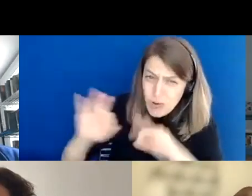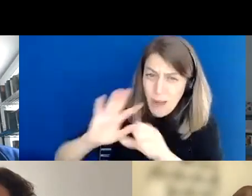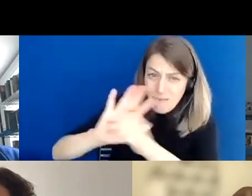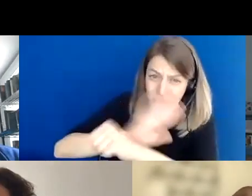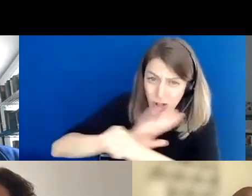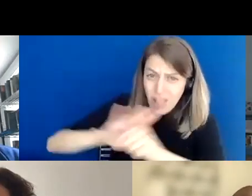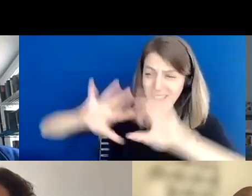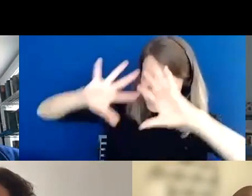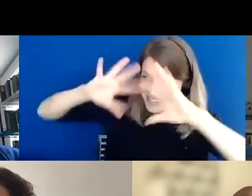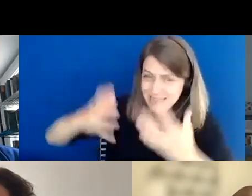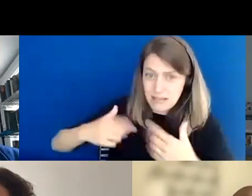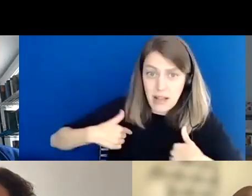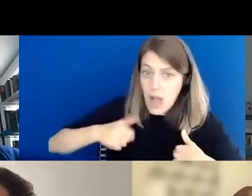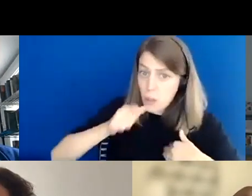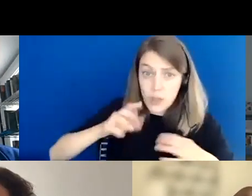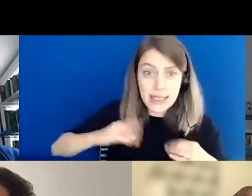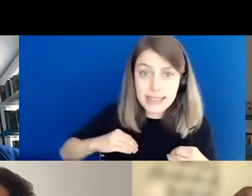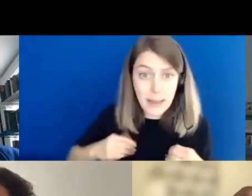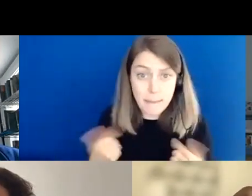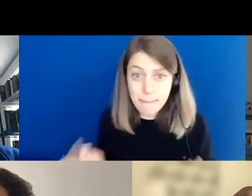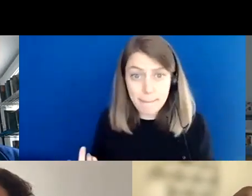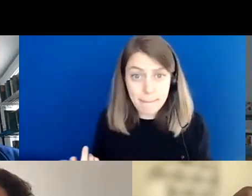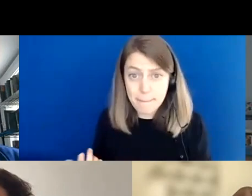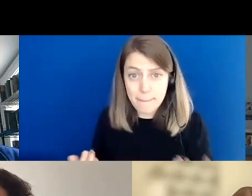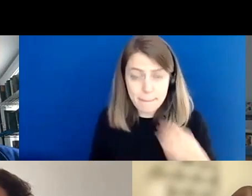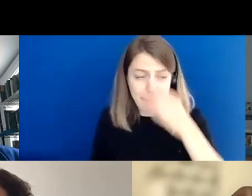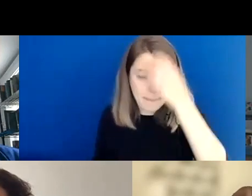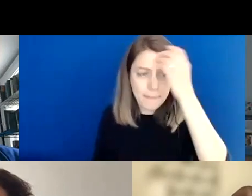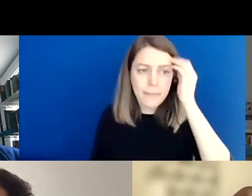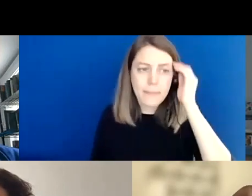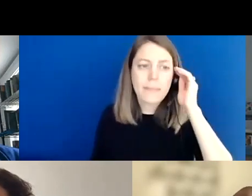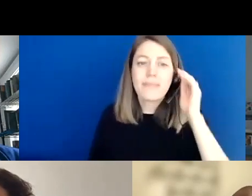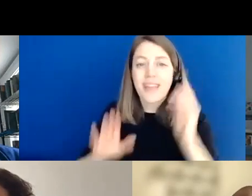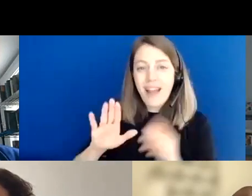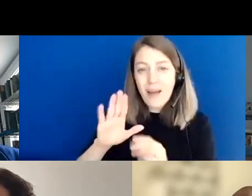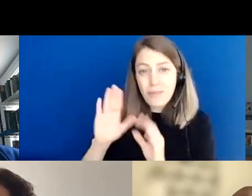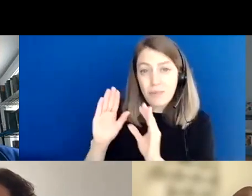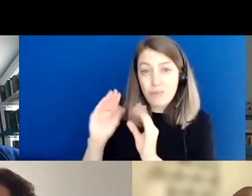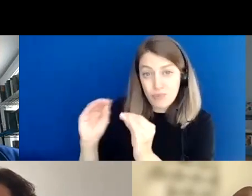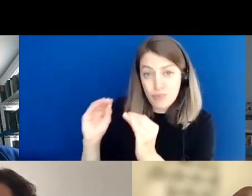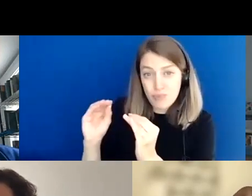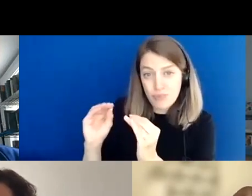I wouldn't accept it. The willingness of practitioners to substitute students